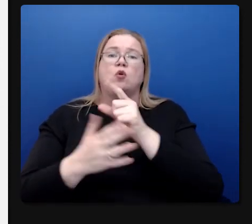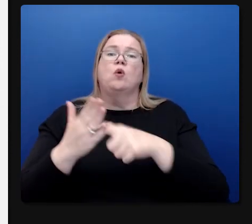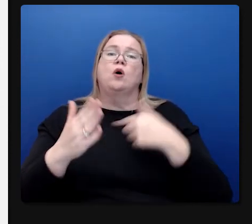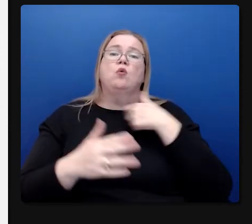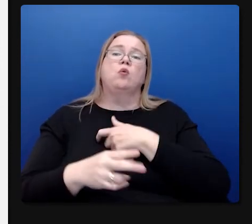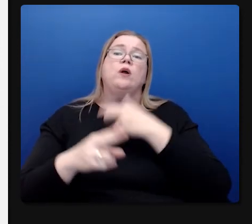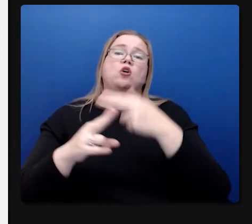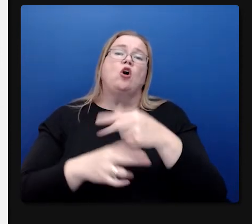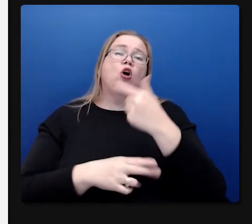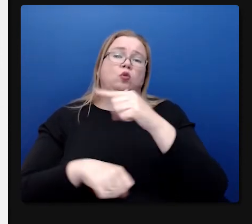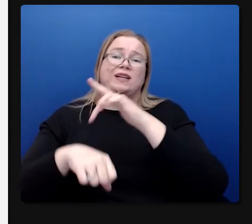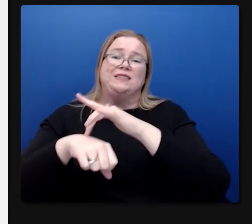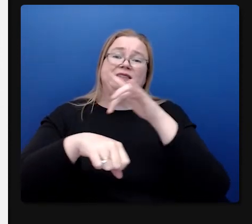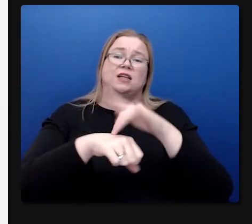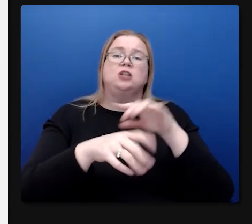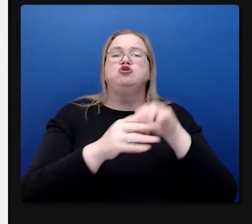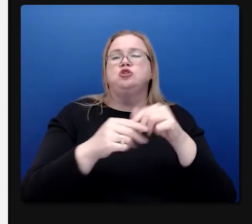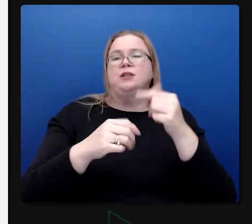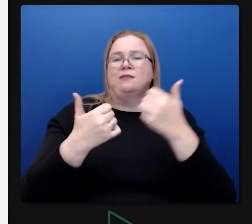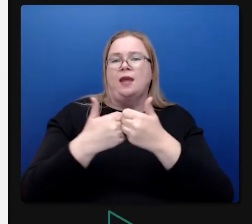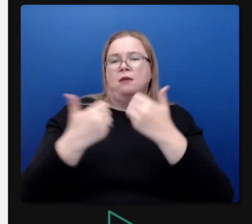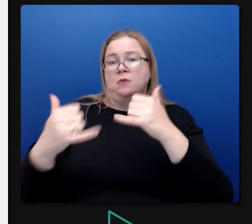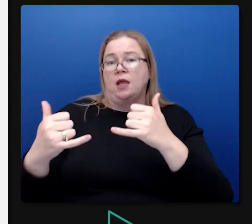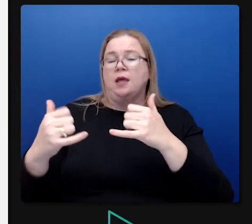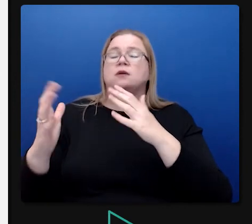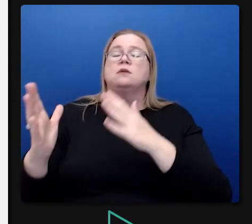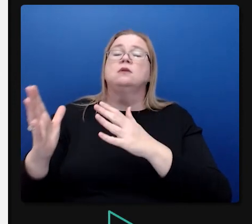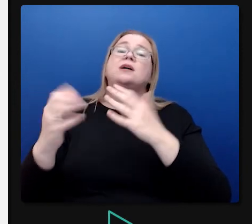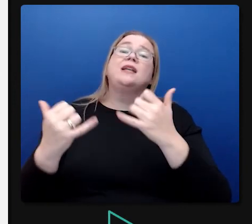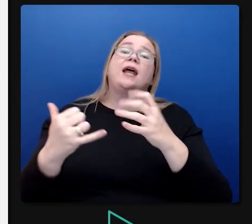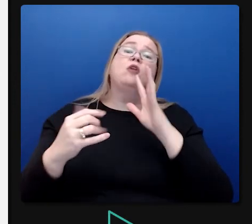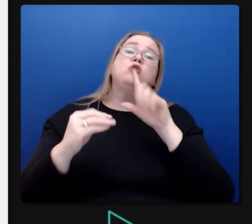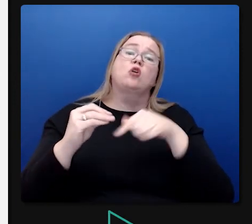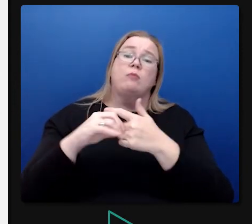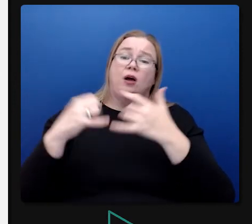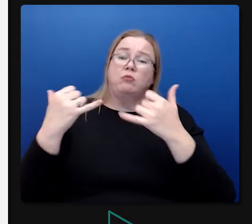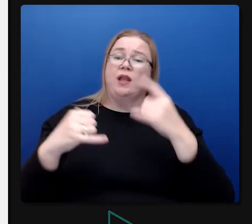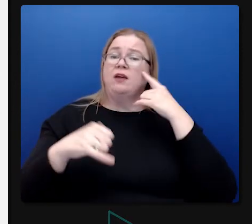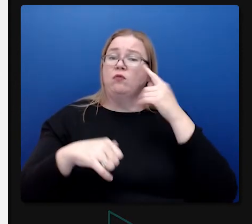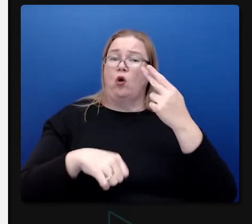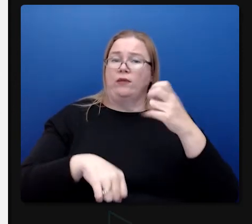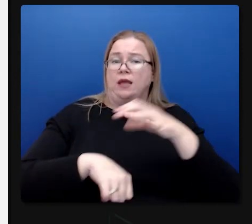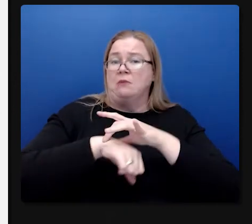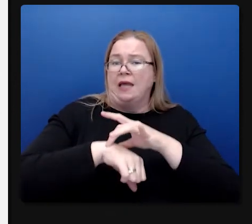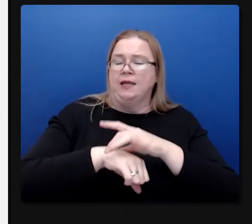what we call "green touches" into gameplay. On the subject of Playing for the Planet,